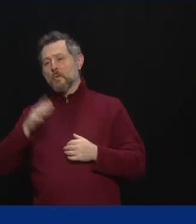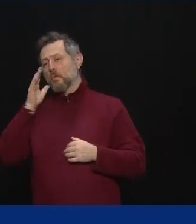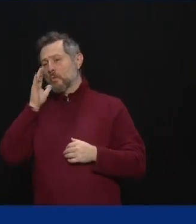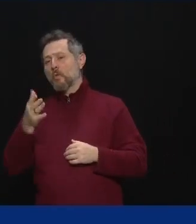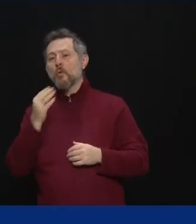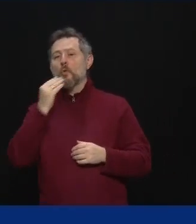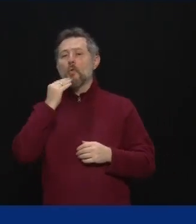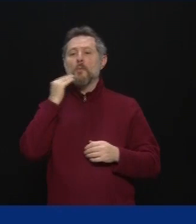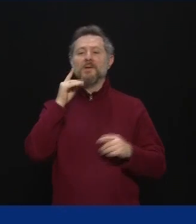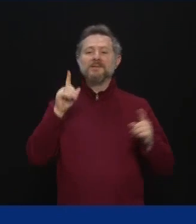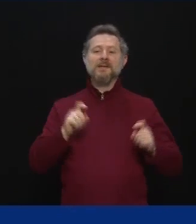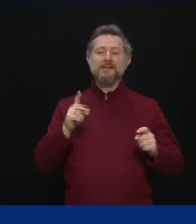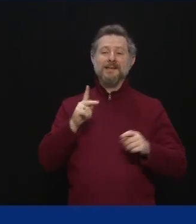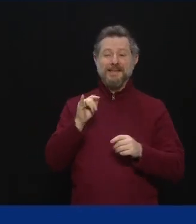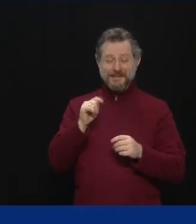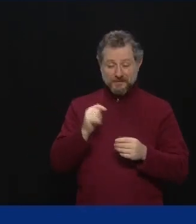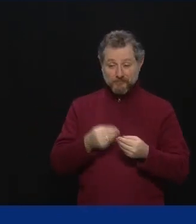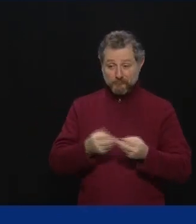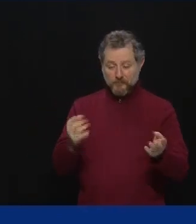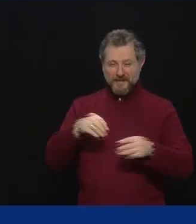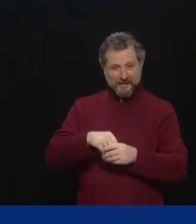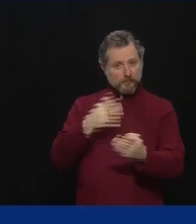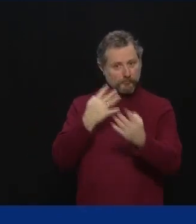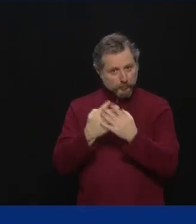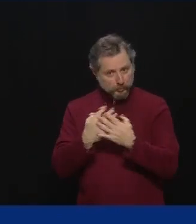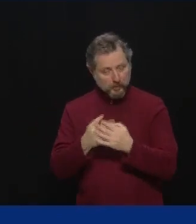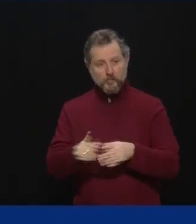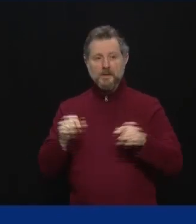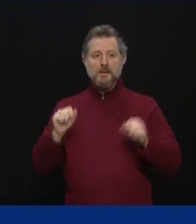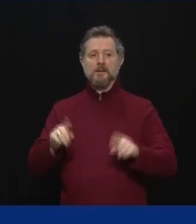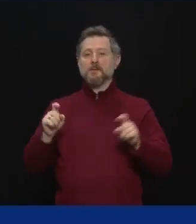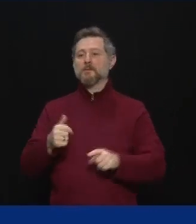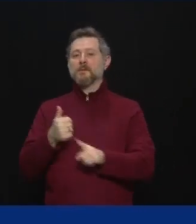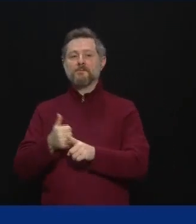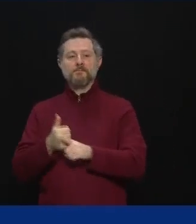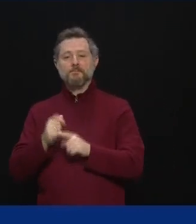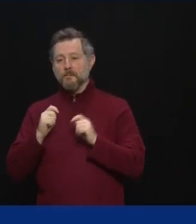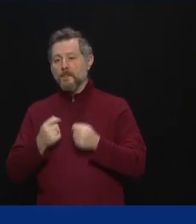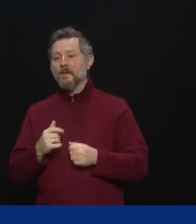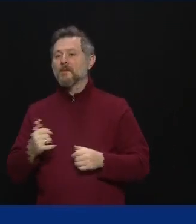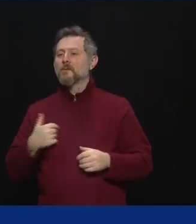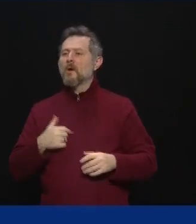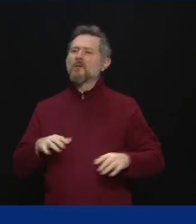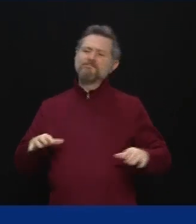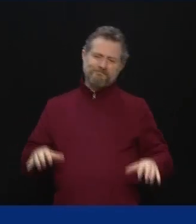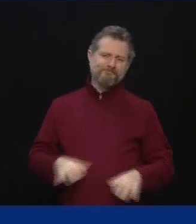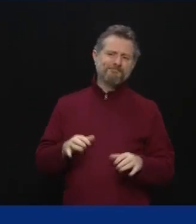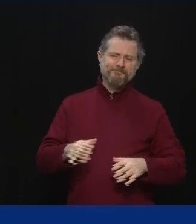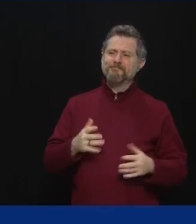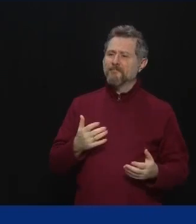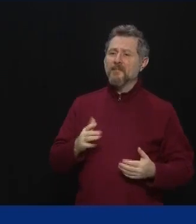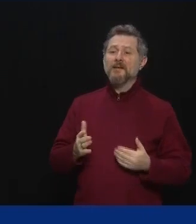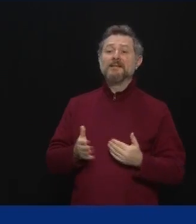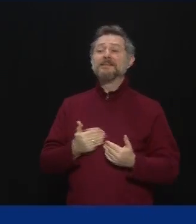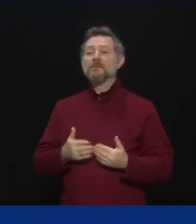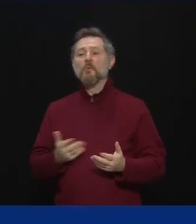FRONTLINE WORKERS AS WELL. AND WHAT WE'RE GOING TO DO OVER THE NEXT WEEK IS TO HAVE A SUPPLY OF AT-HOME TEST KITS IN THESE FACILITIES SO PEOPLE CAN